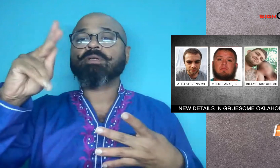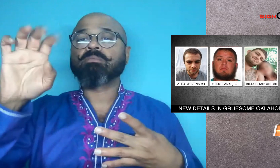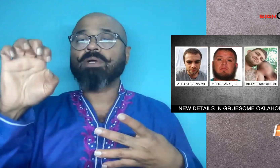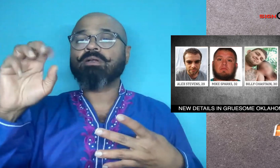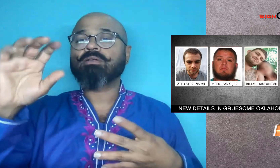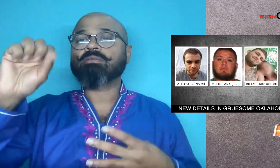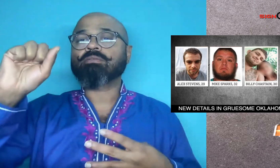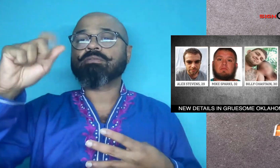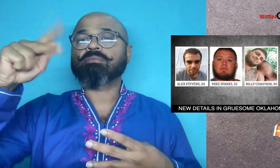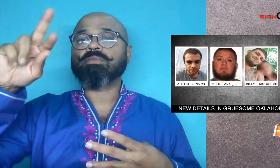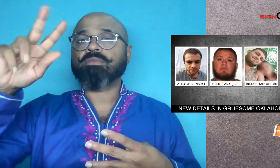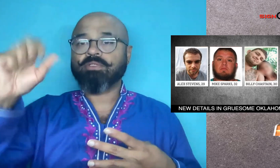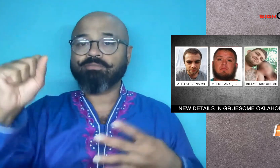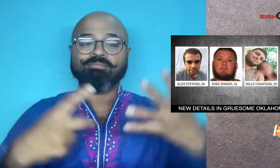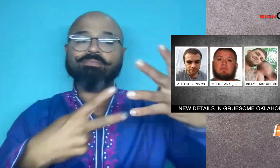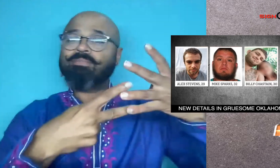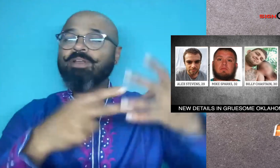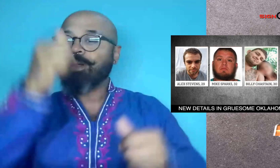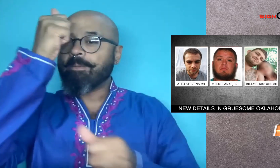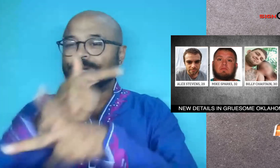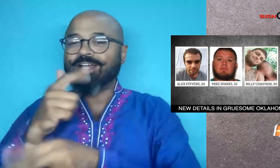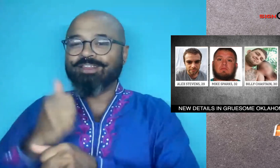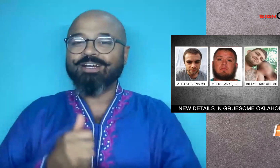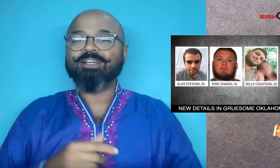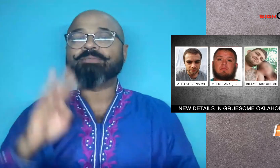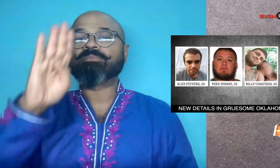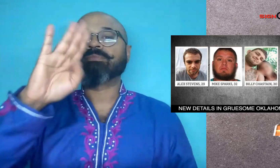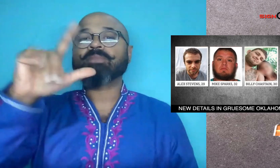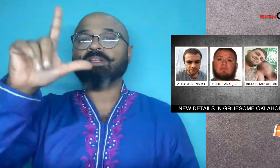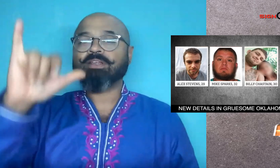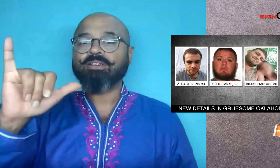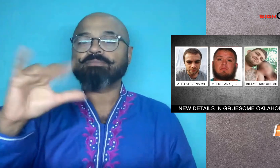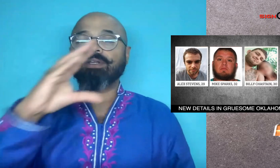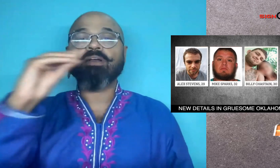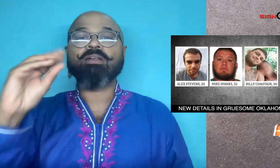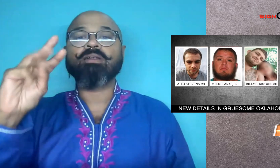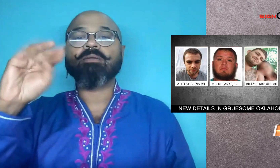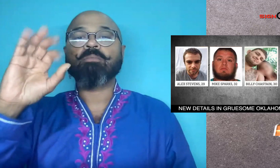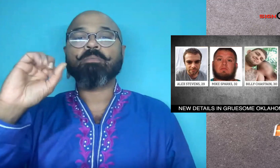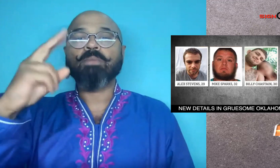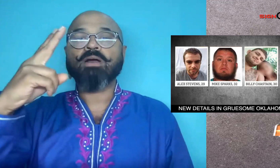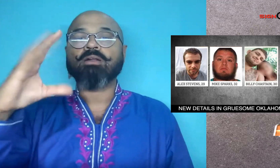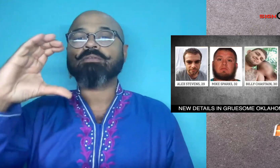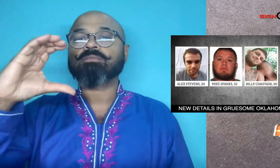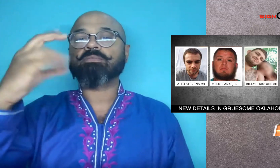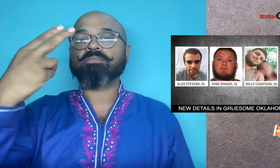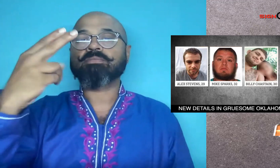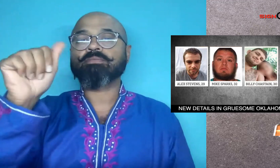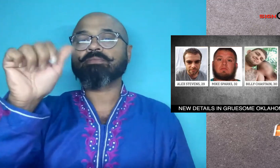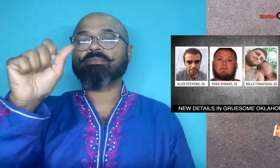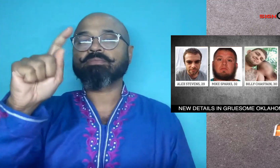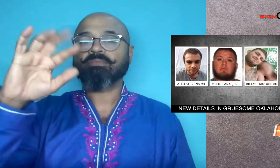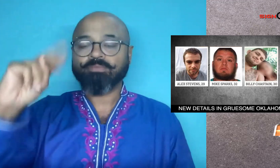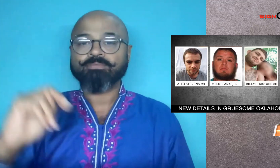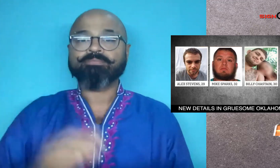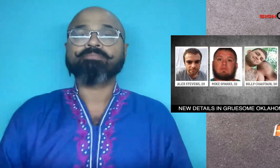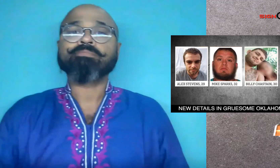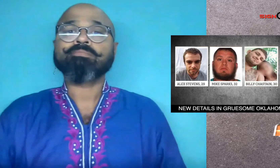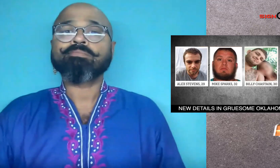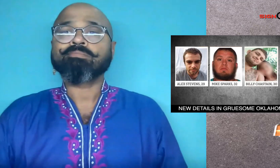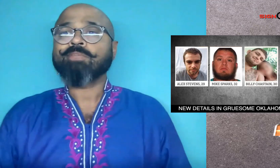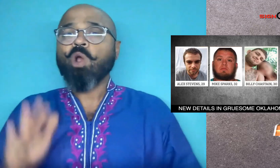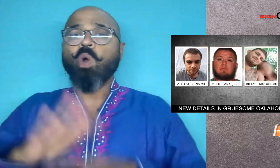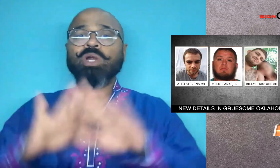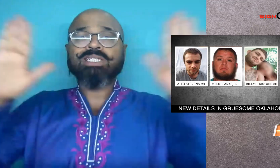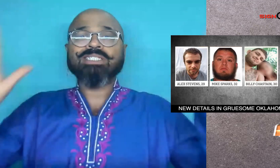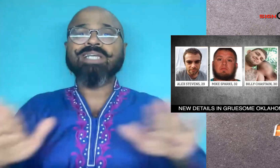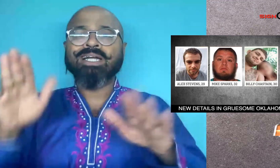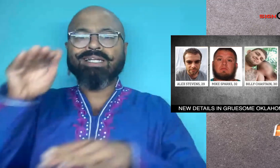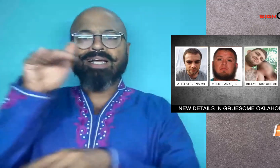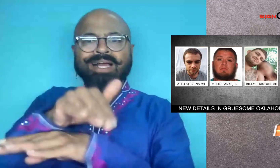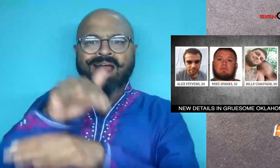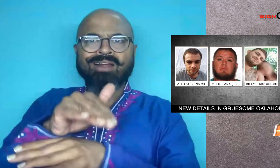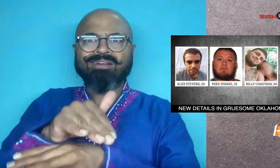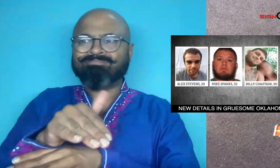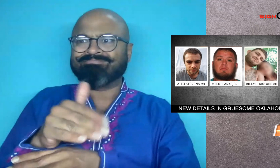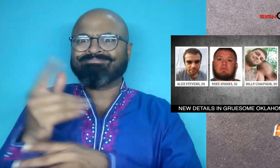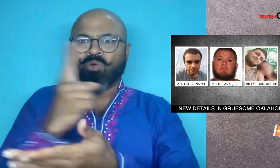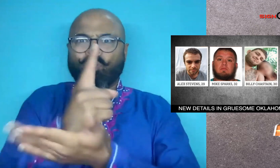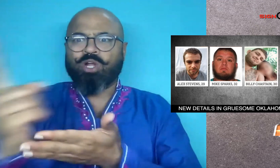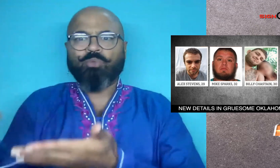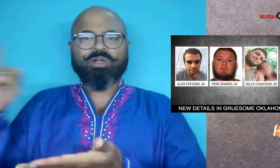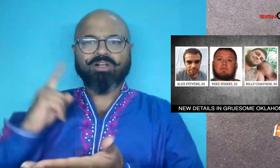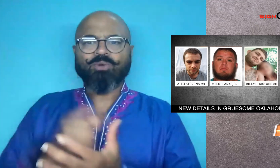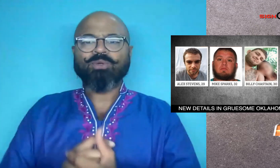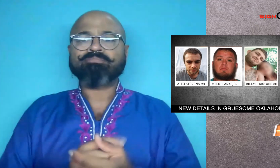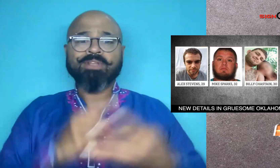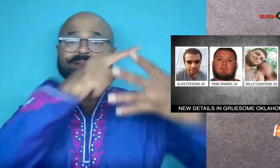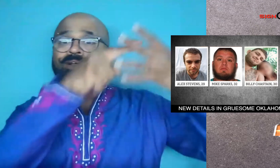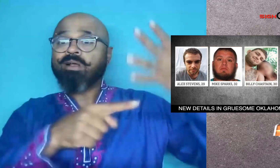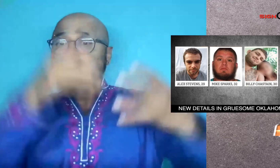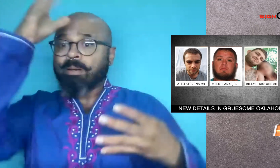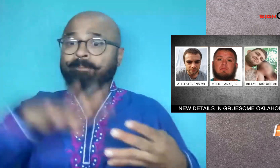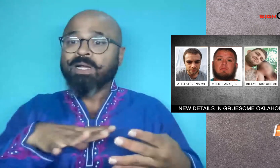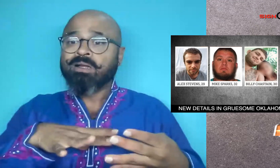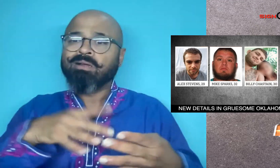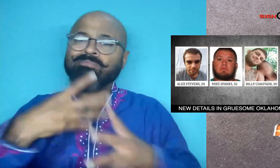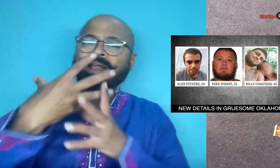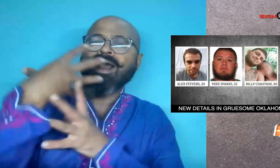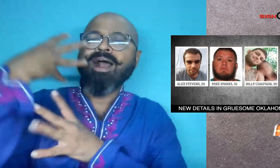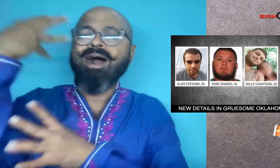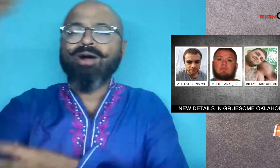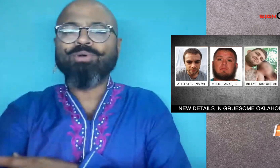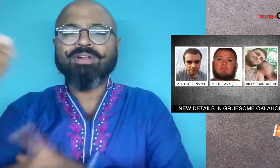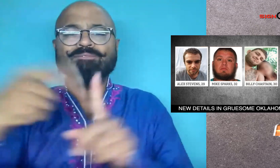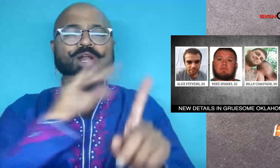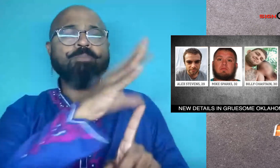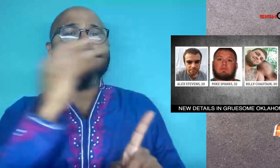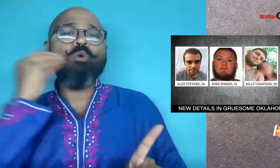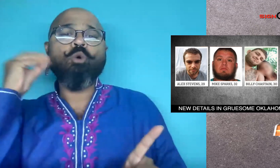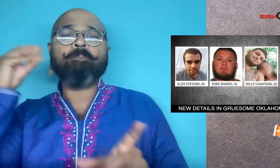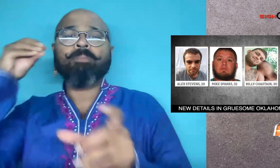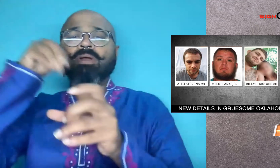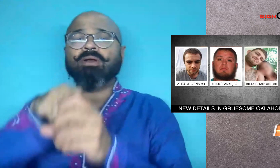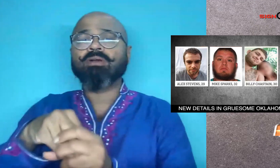Mike Sparks and brothers Billy and Mark Chastain On a Sunday night more than a week ago, the